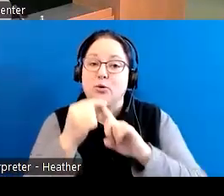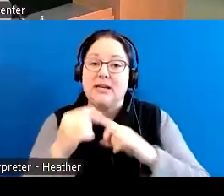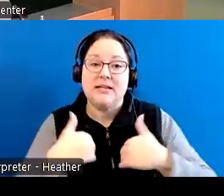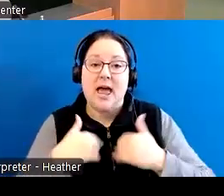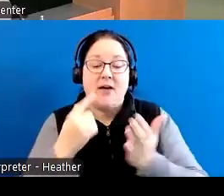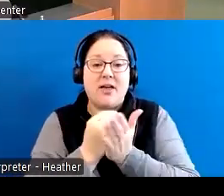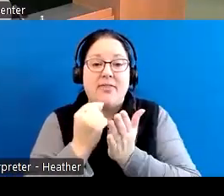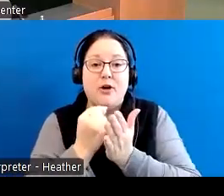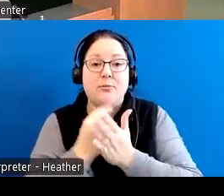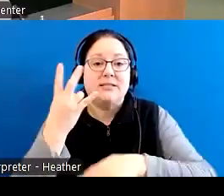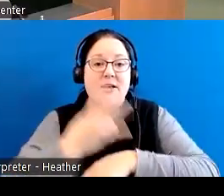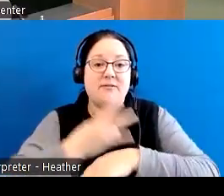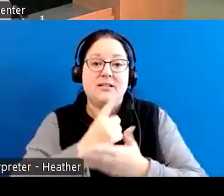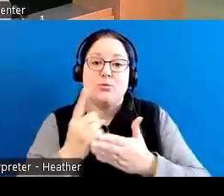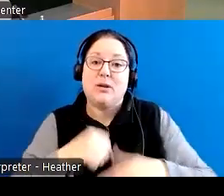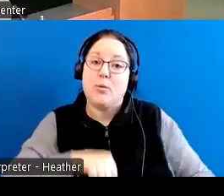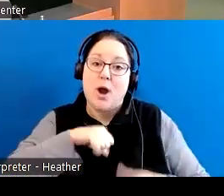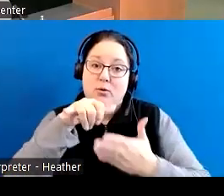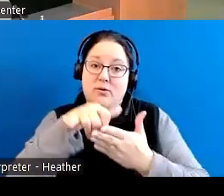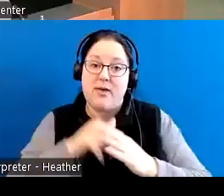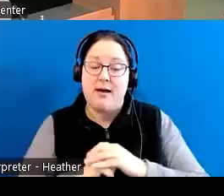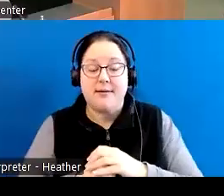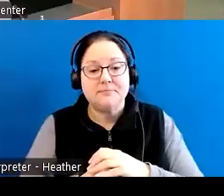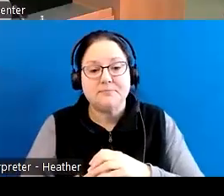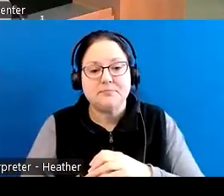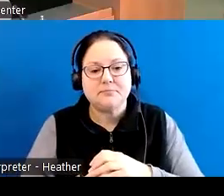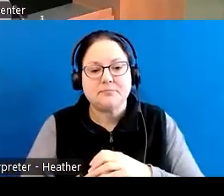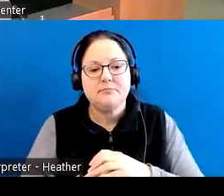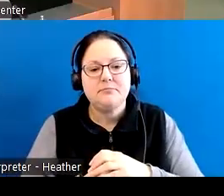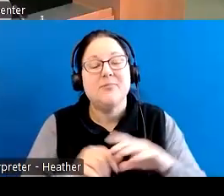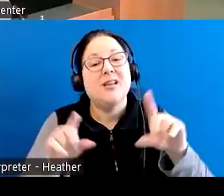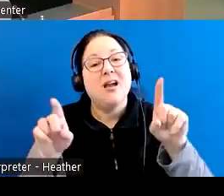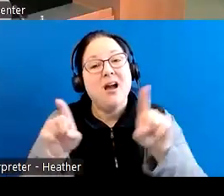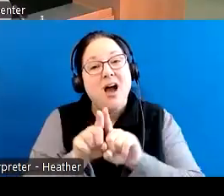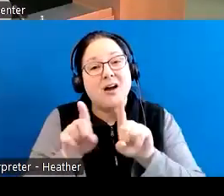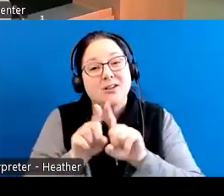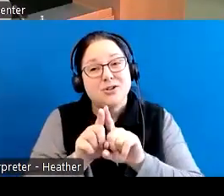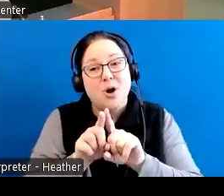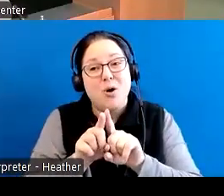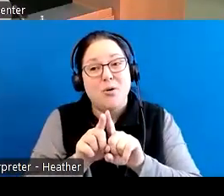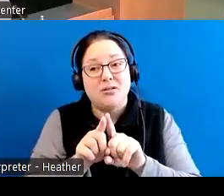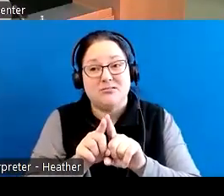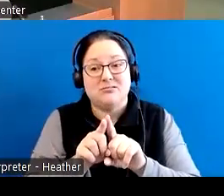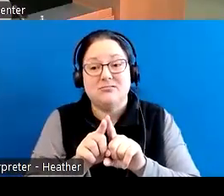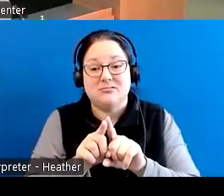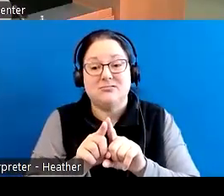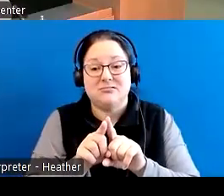being able to do. Um, and we also really upfront and quickly acknowledge with kids and their